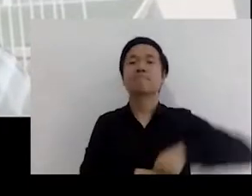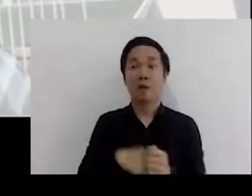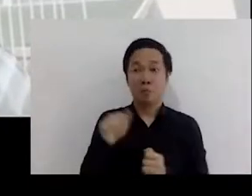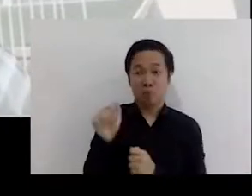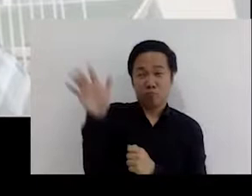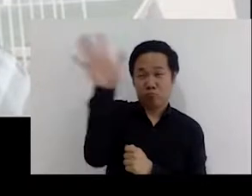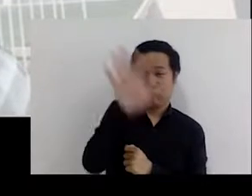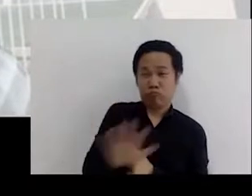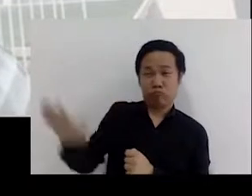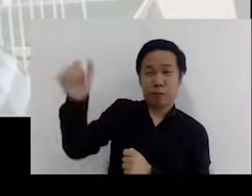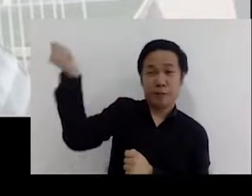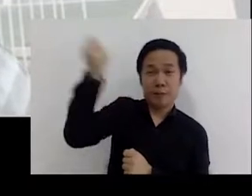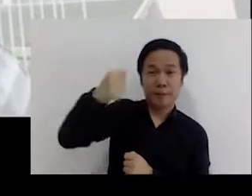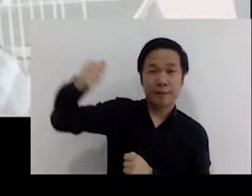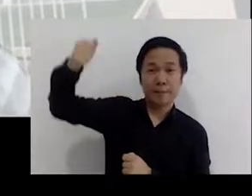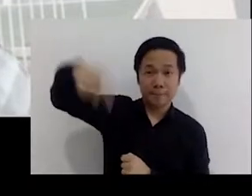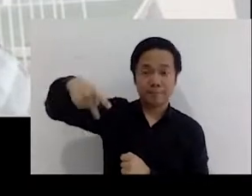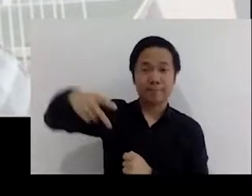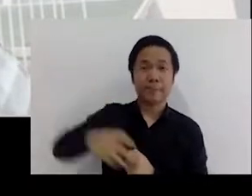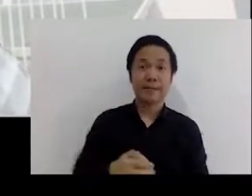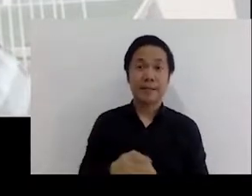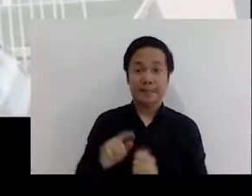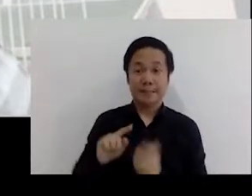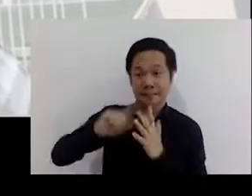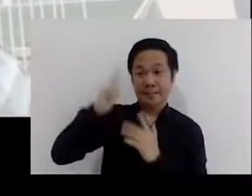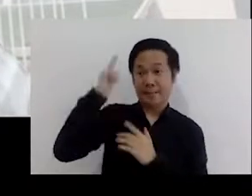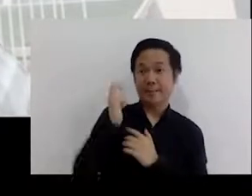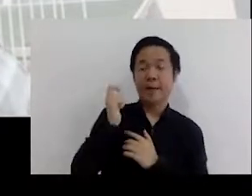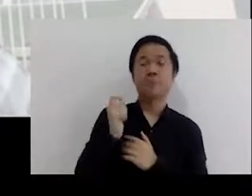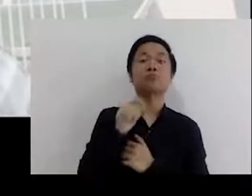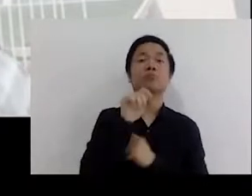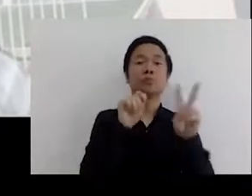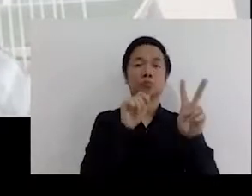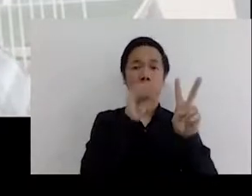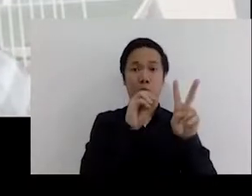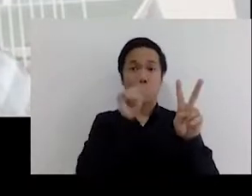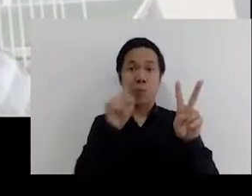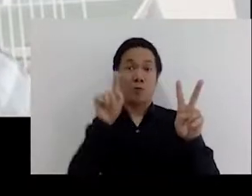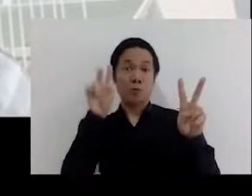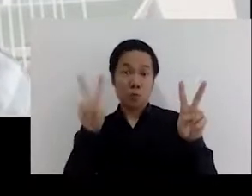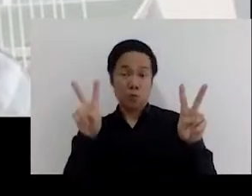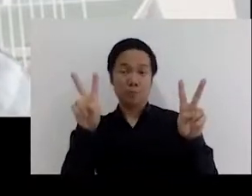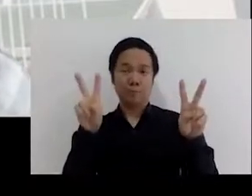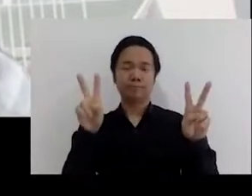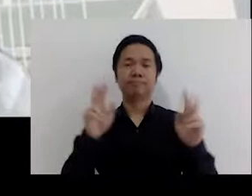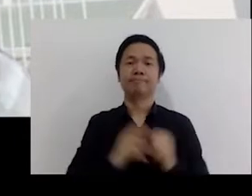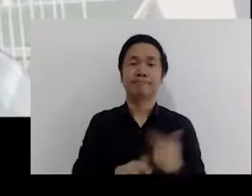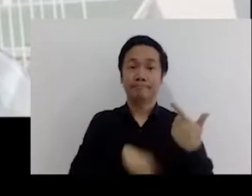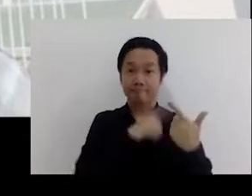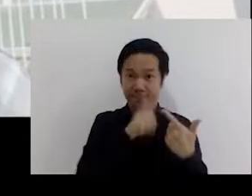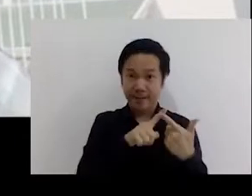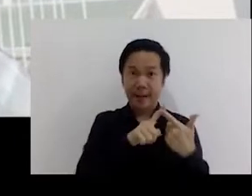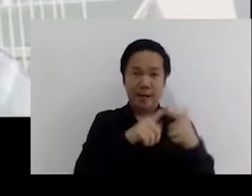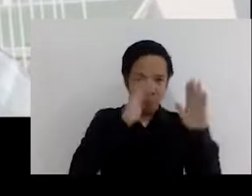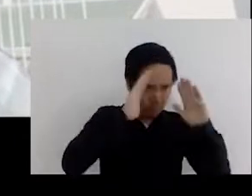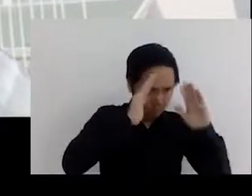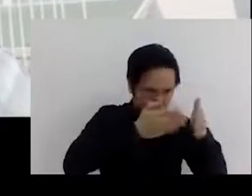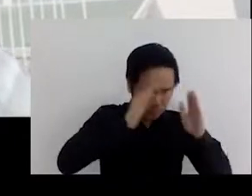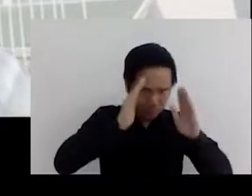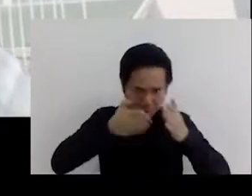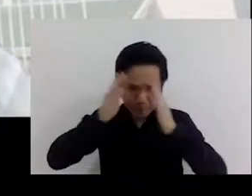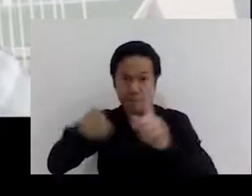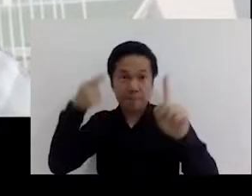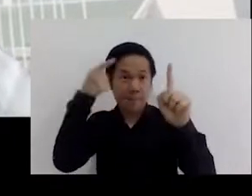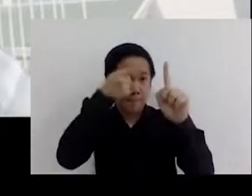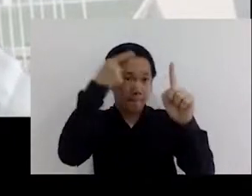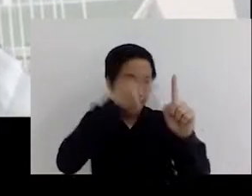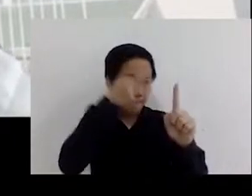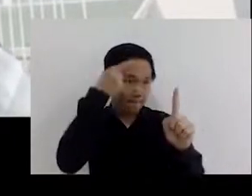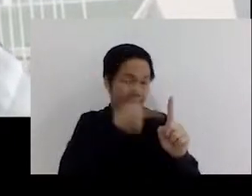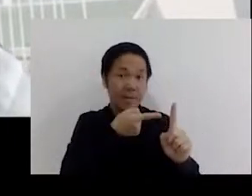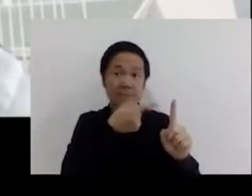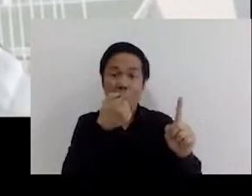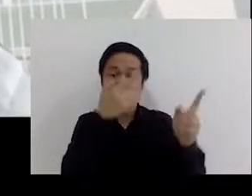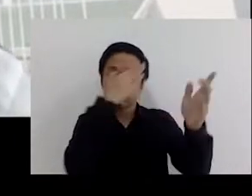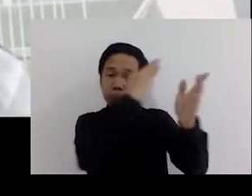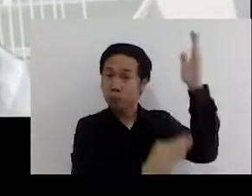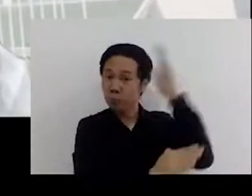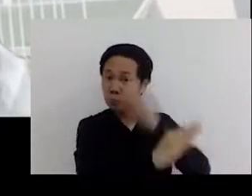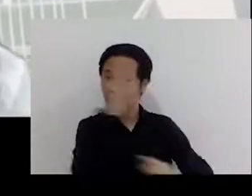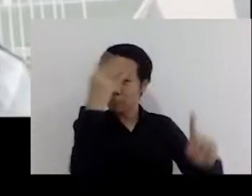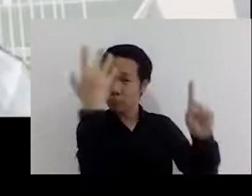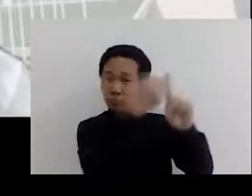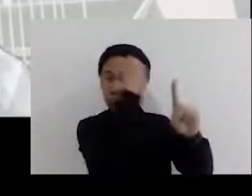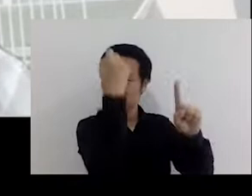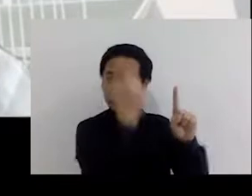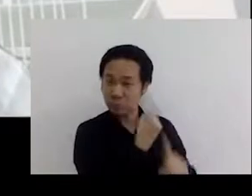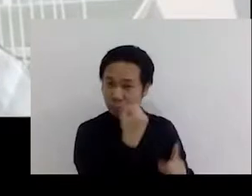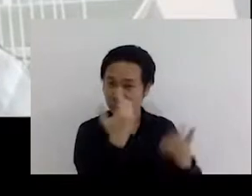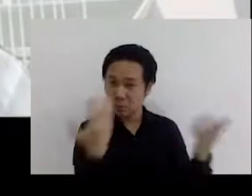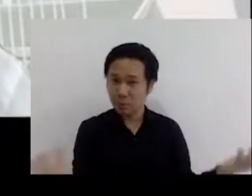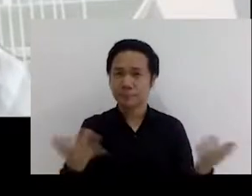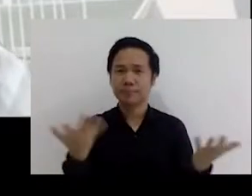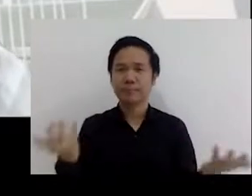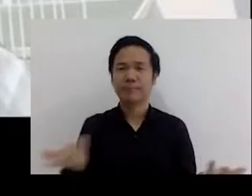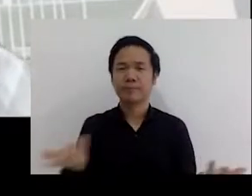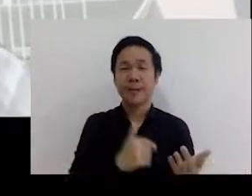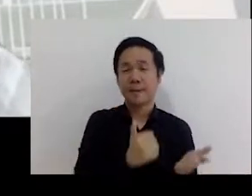that was launched in 2012 along with its disability-specific targets, disability-specific development goals has helped our member States to track progress towards